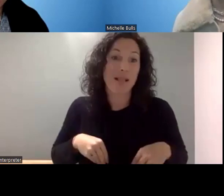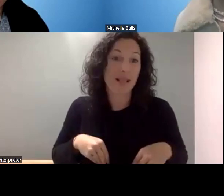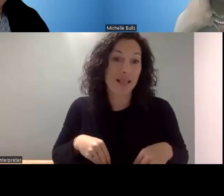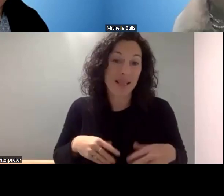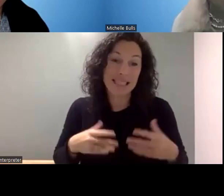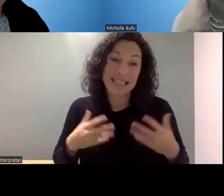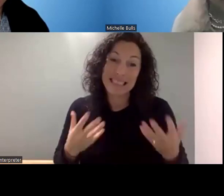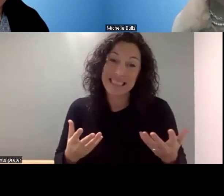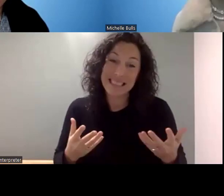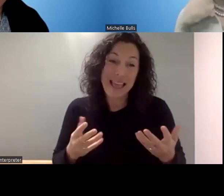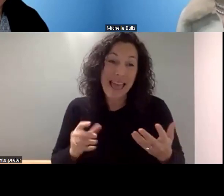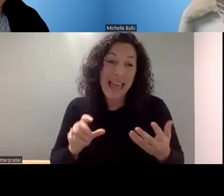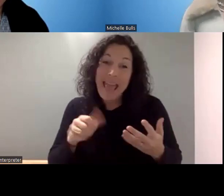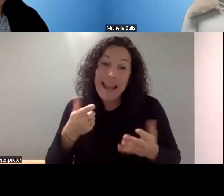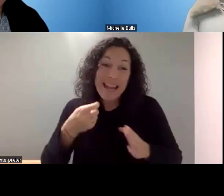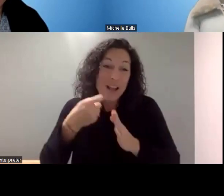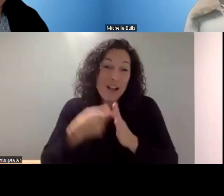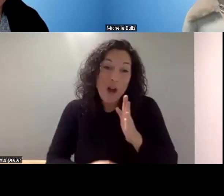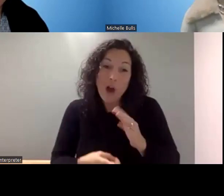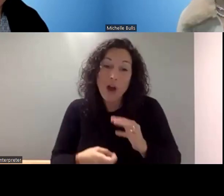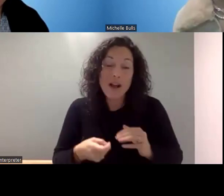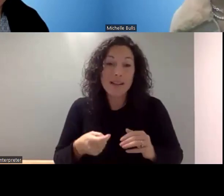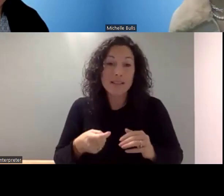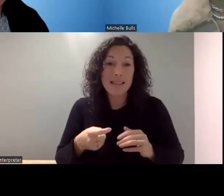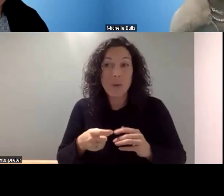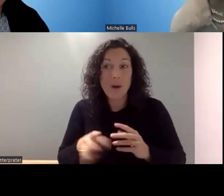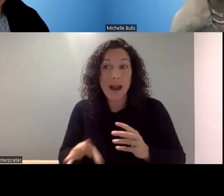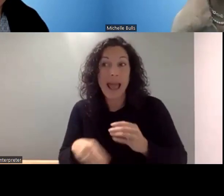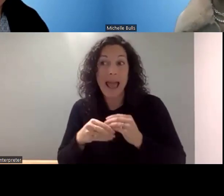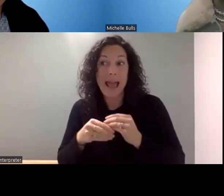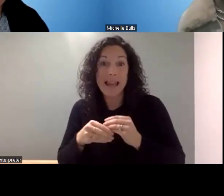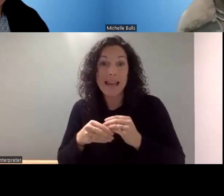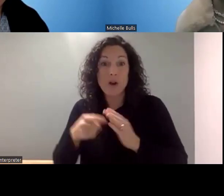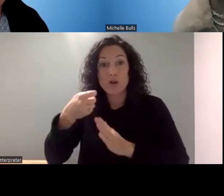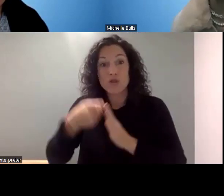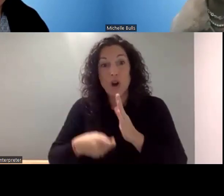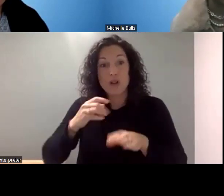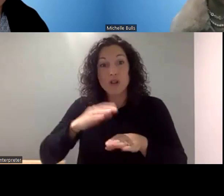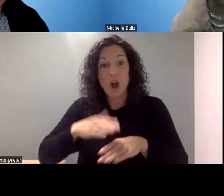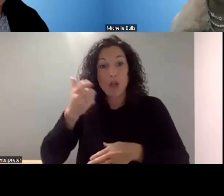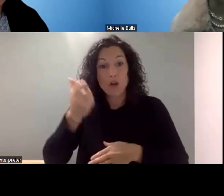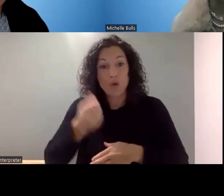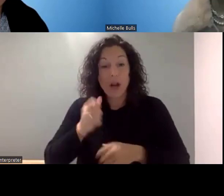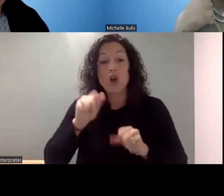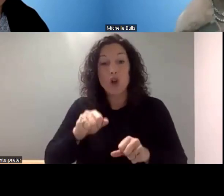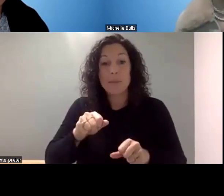any costs that have been added toward or charged on the grant could be disallowed.